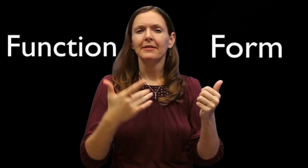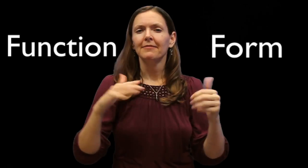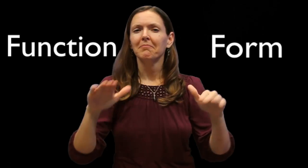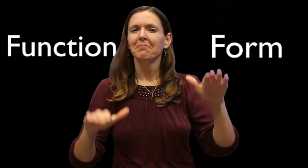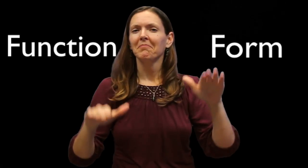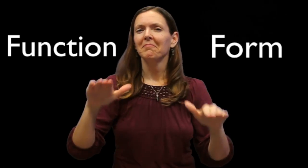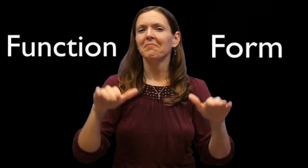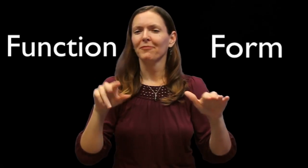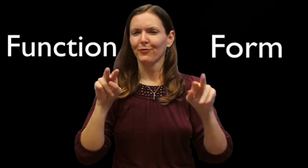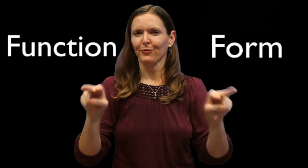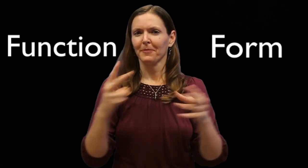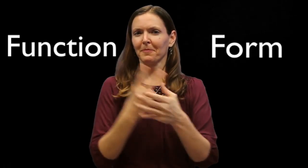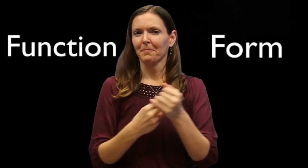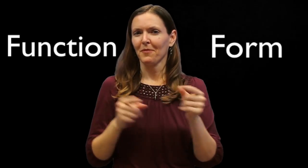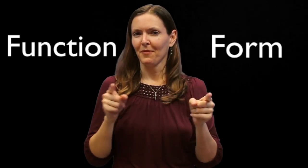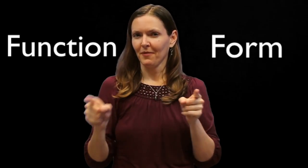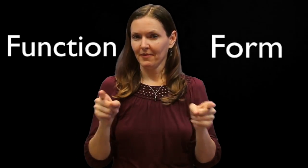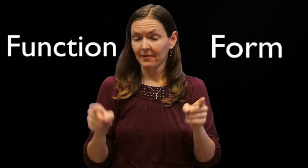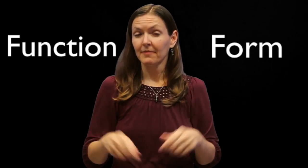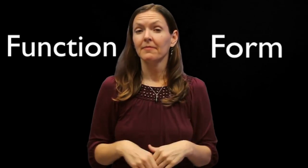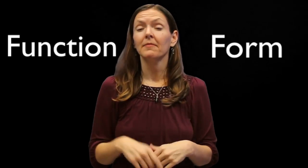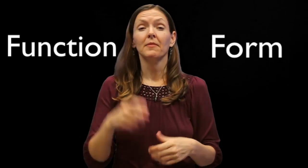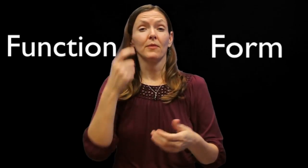Rubrics tend to be balanced in measuring "form" and "function".